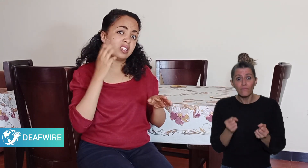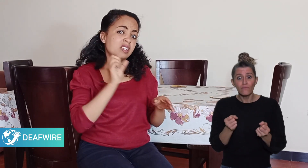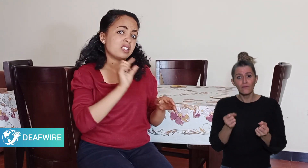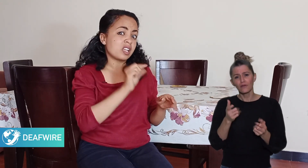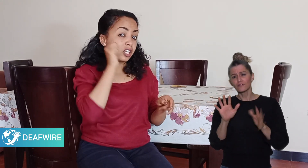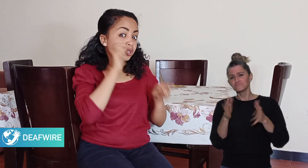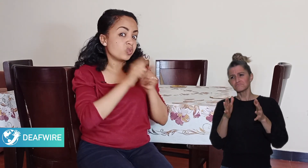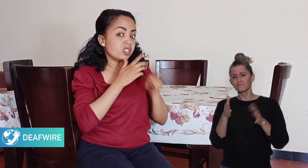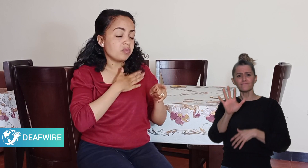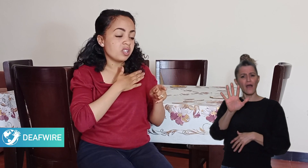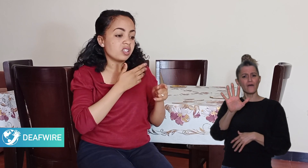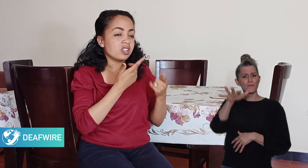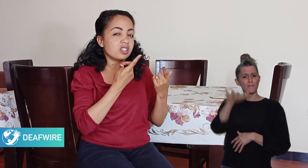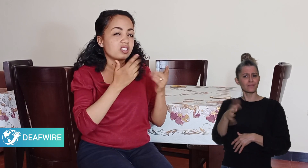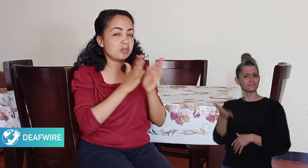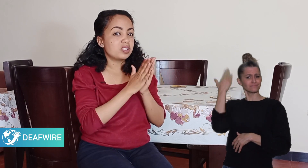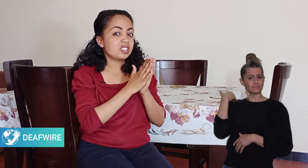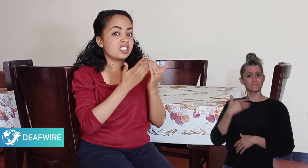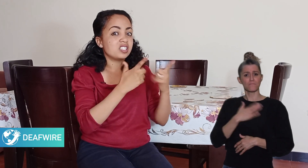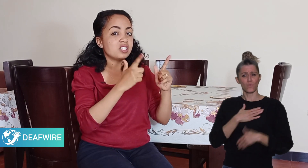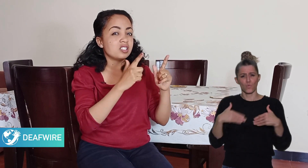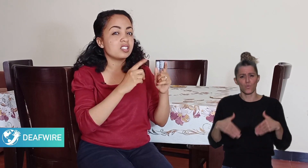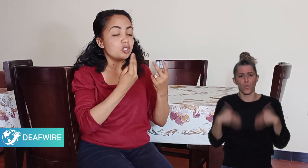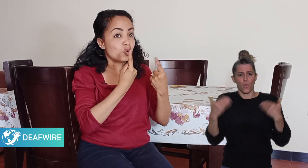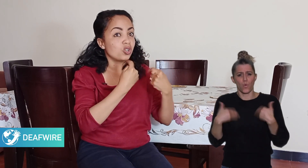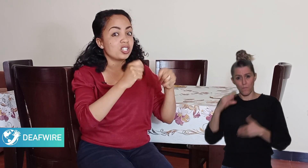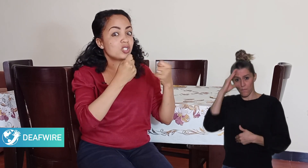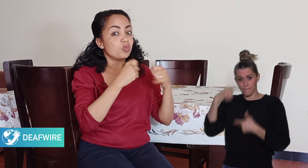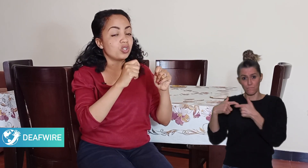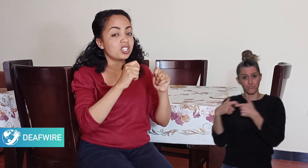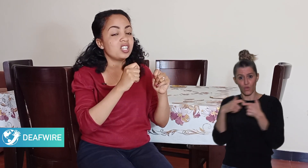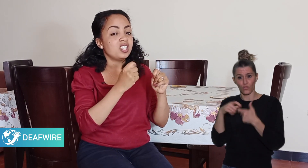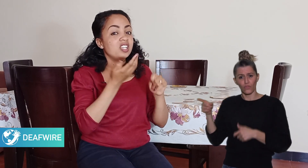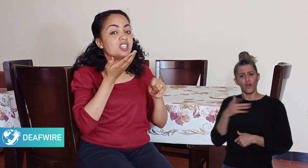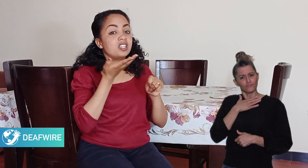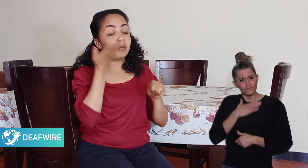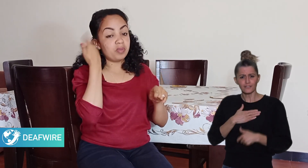About five months ago, my youngest brother tried to get